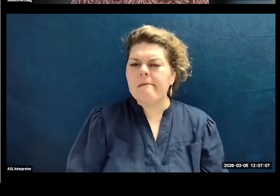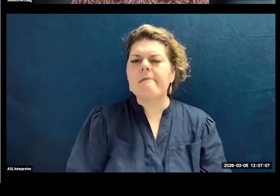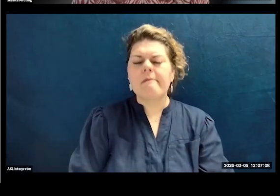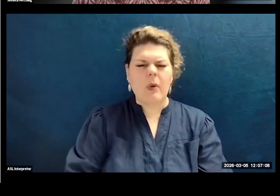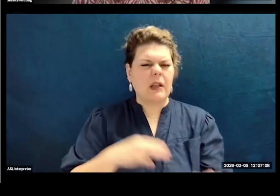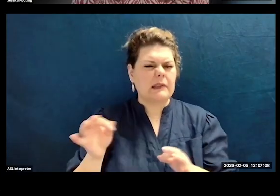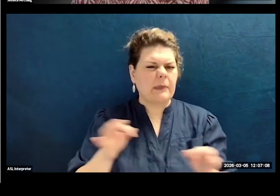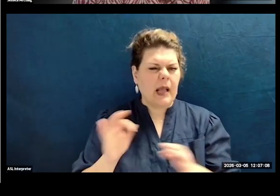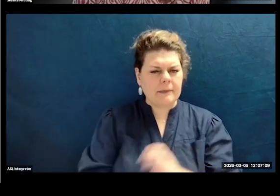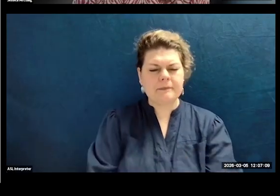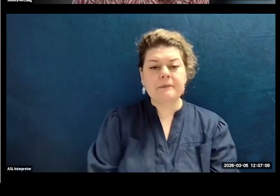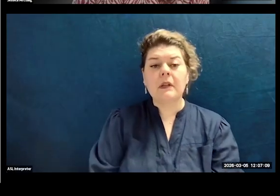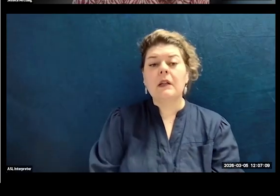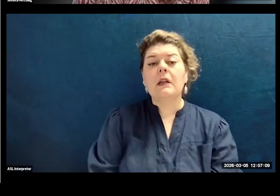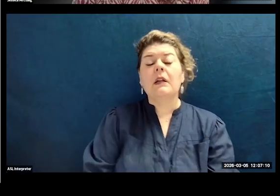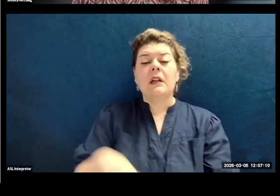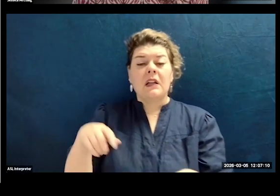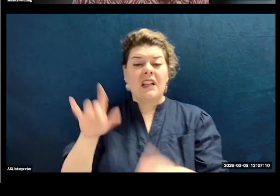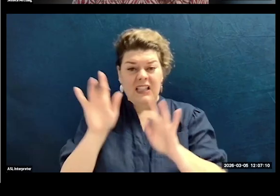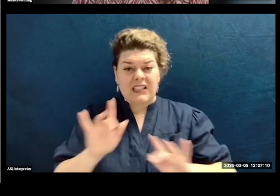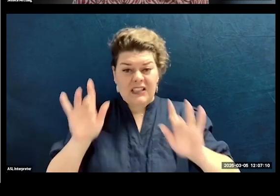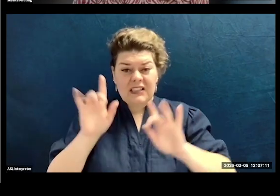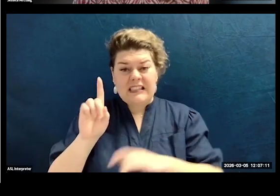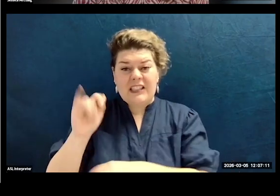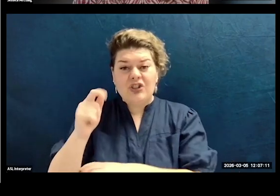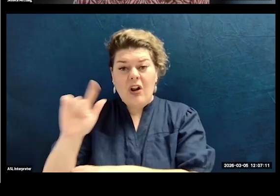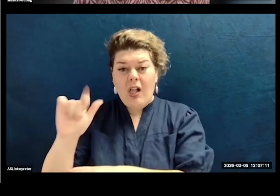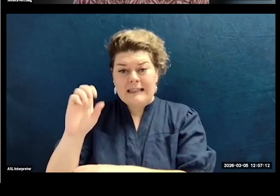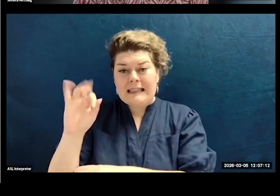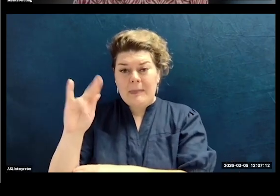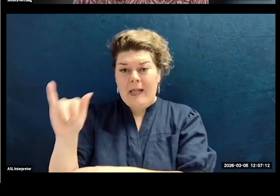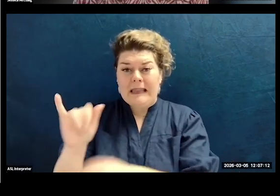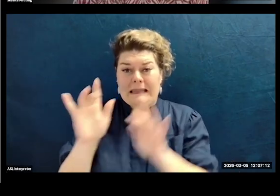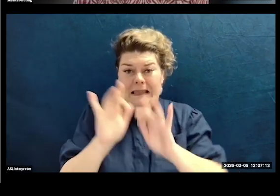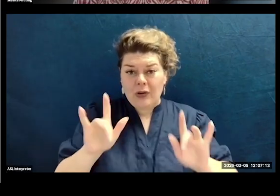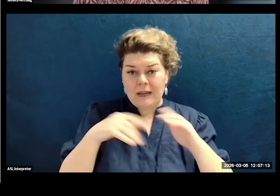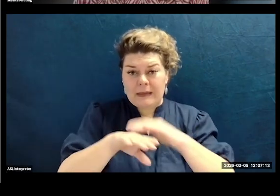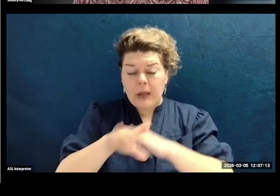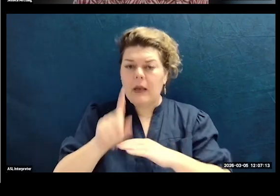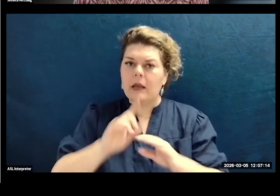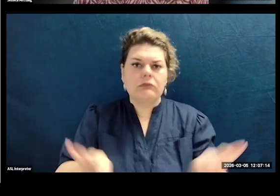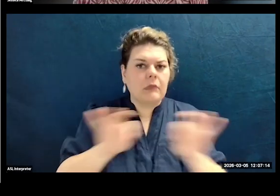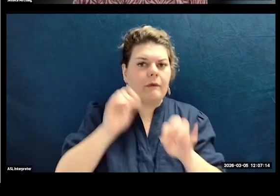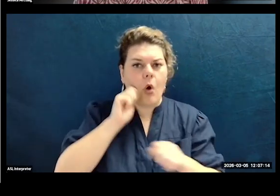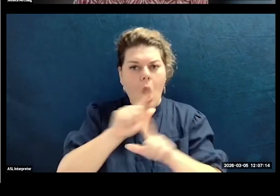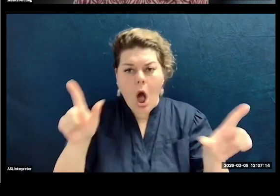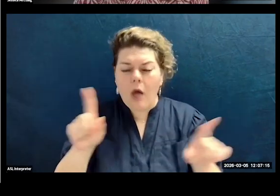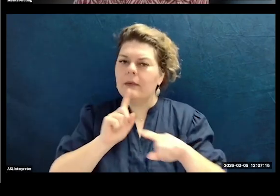So, digital accessibility is something that is beneficial to all of us, but it is especially crucial to individuals with disabilities